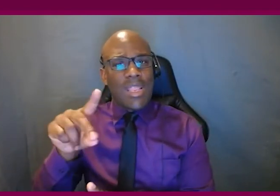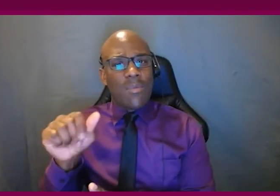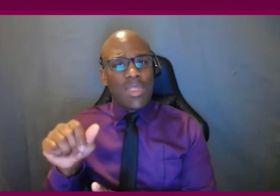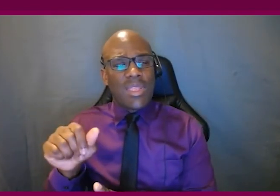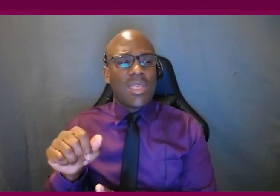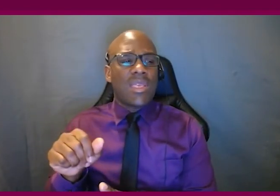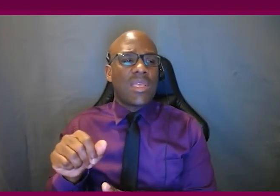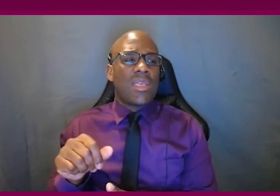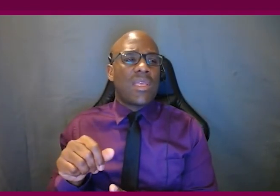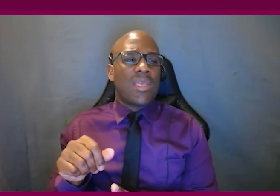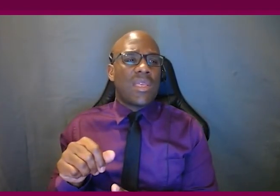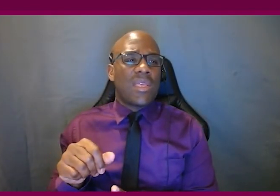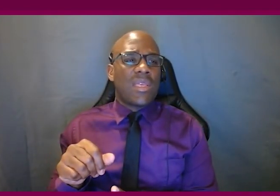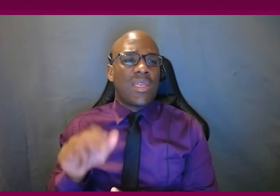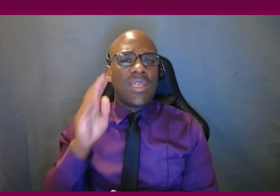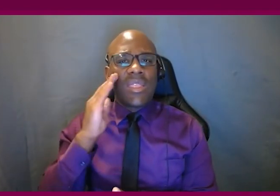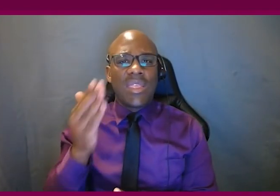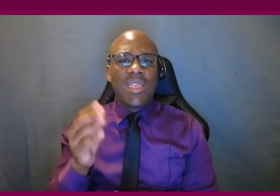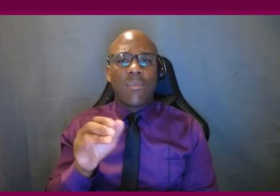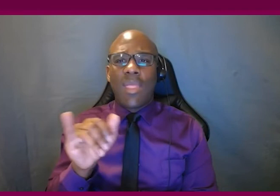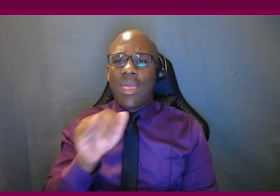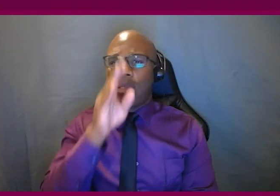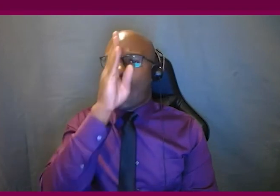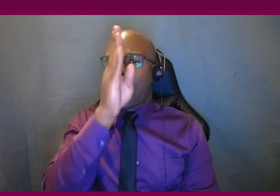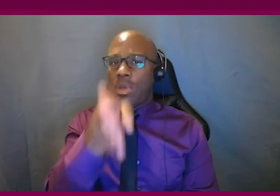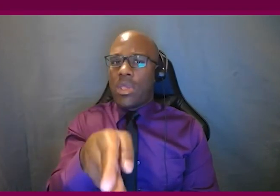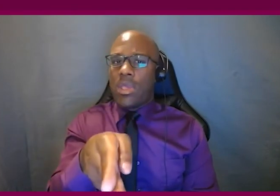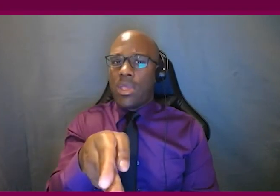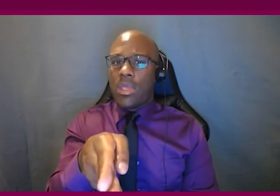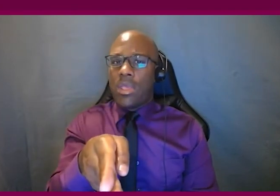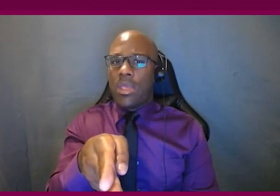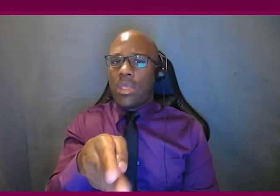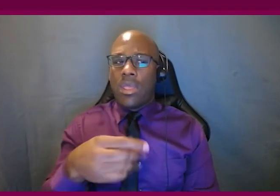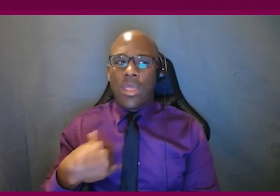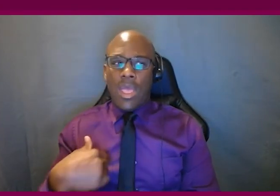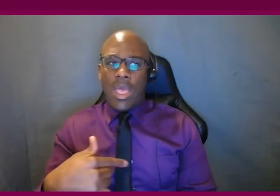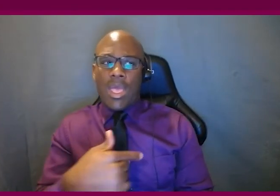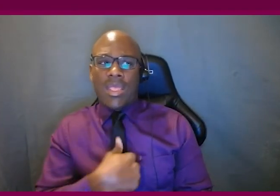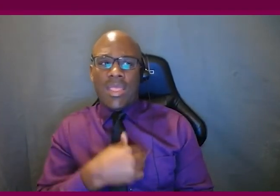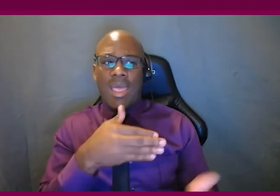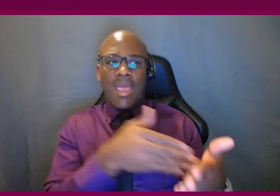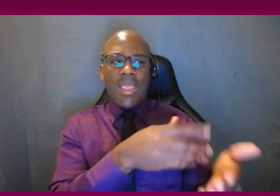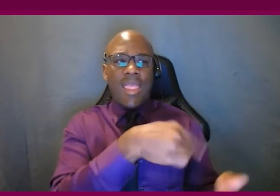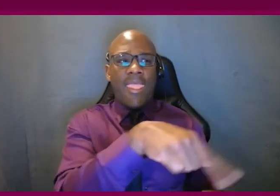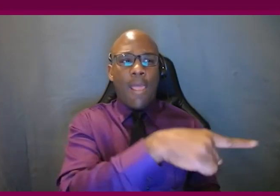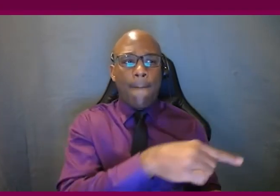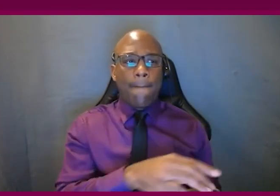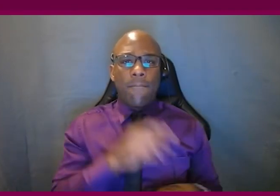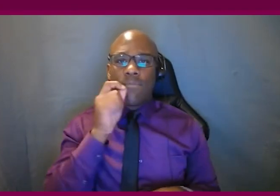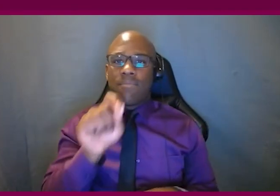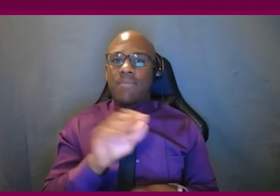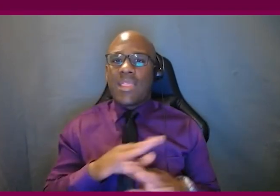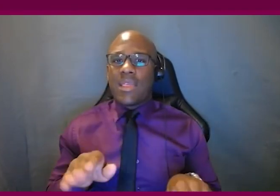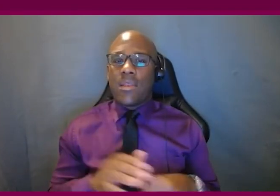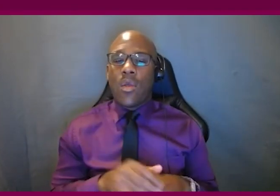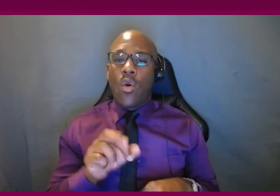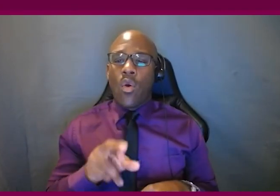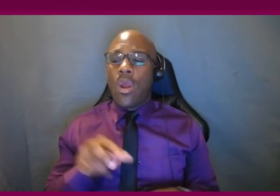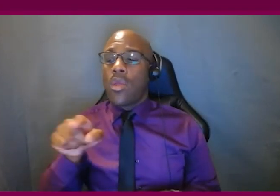disabled, I'm not. Kind of this separation where we need to be...